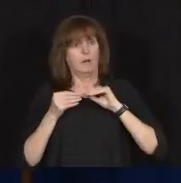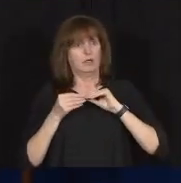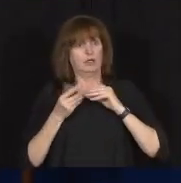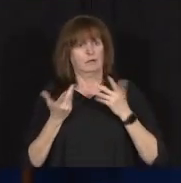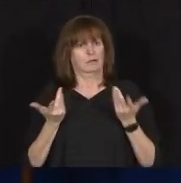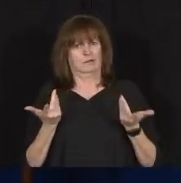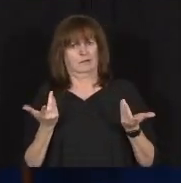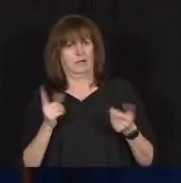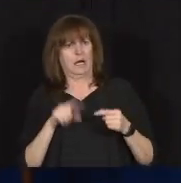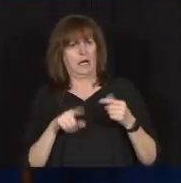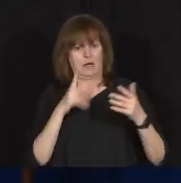tems that we have out there